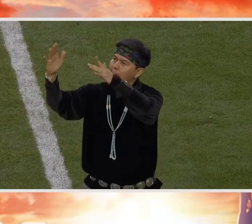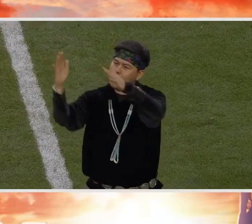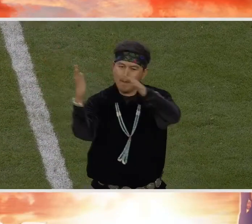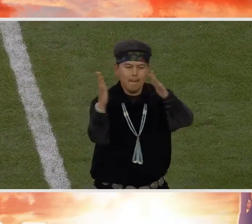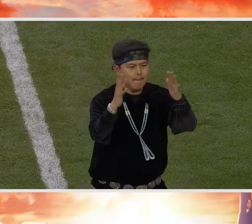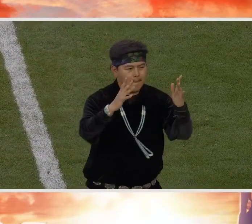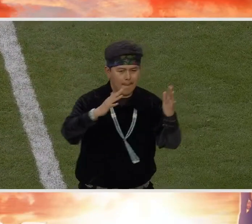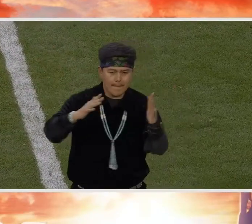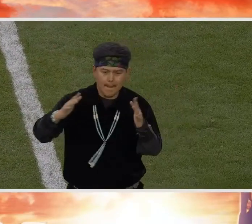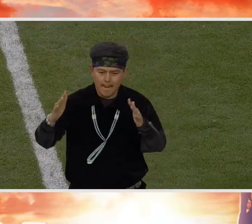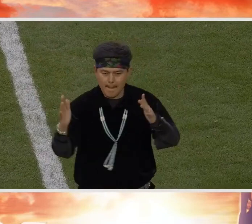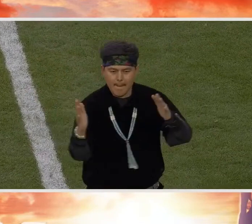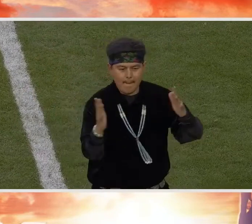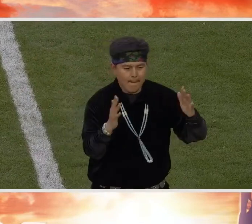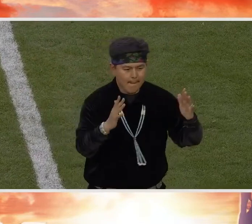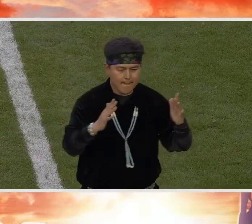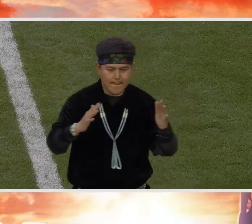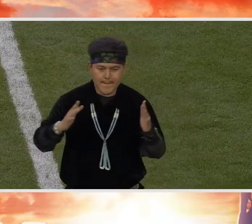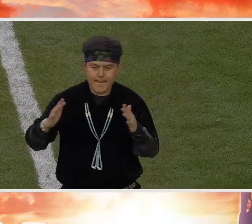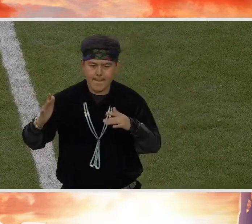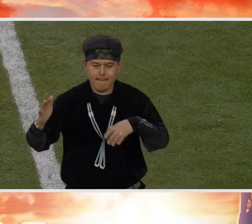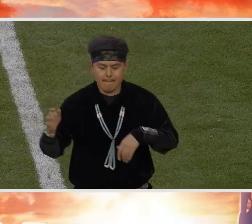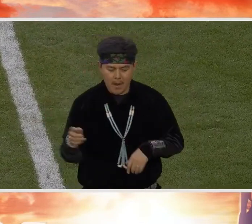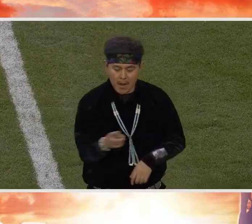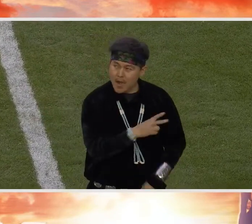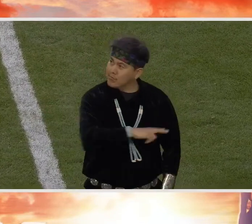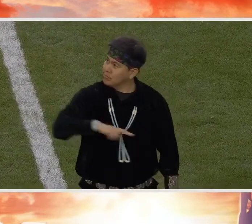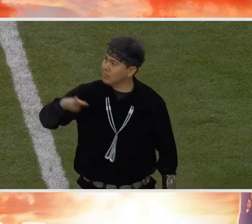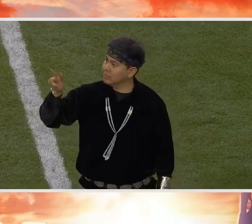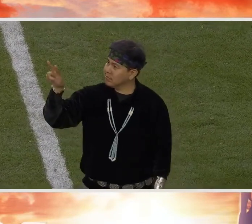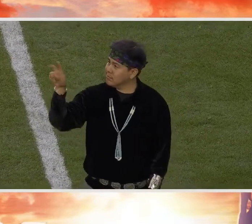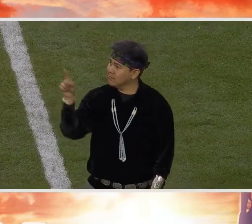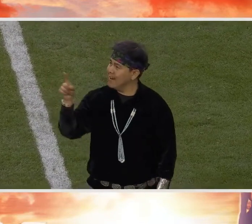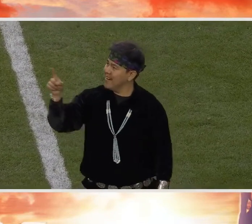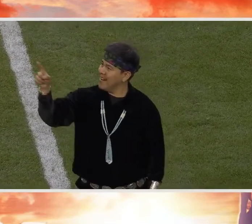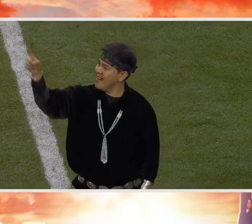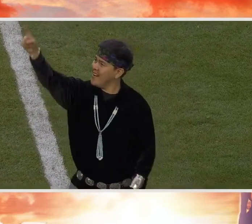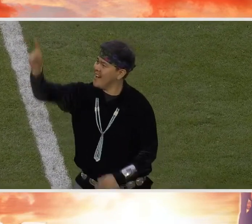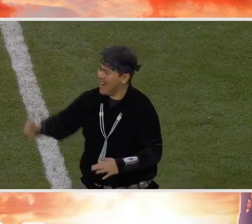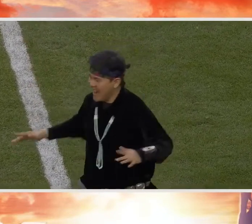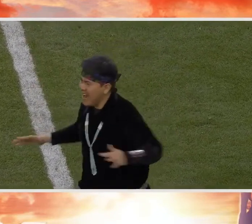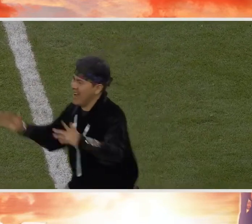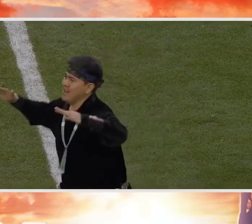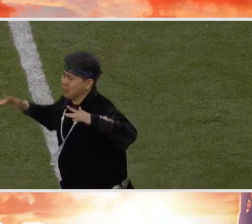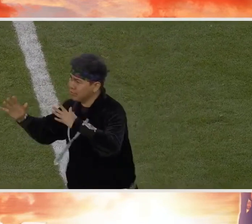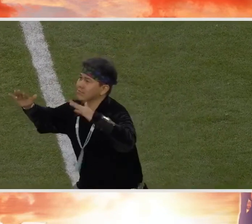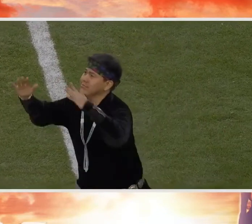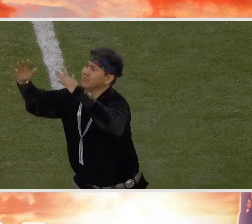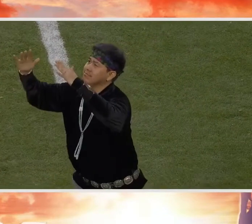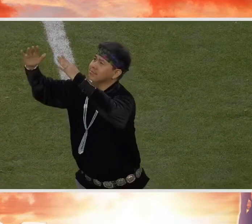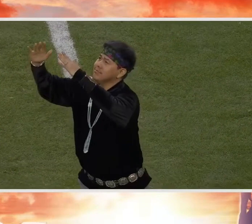and I'm and I'm not sure why they don't show it on national network because it would be great if the Deaf performers were shown on national network.